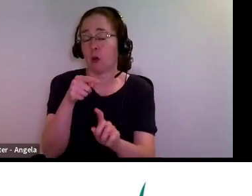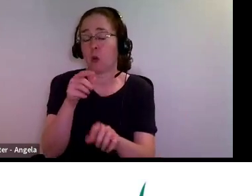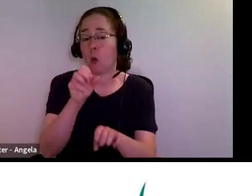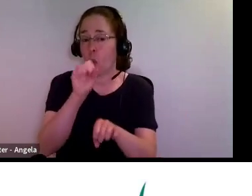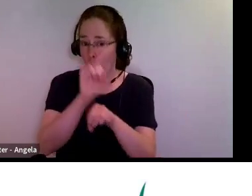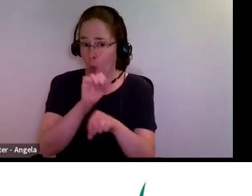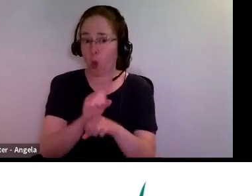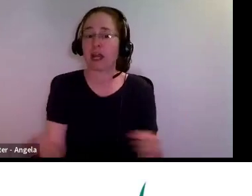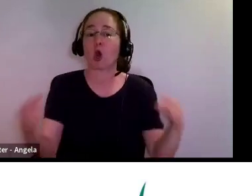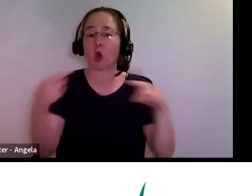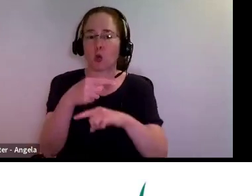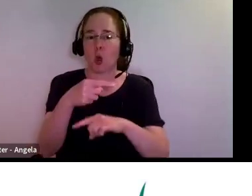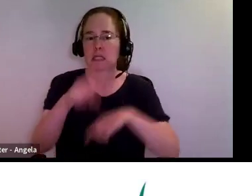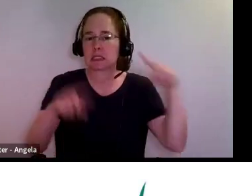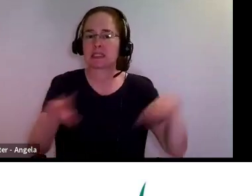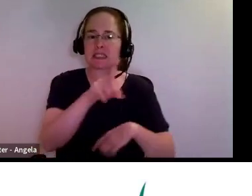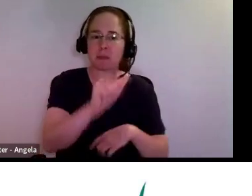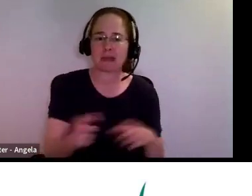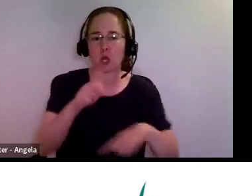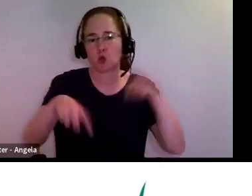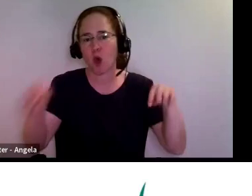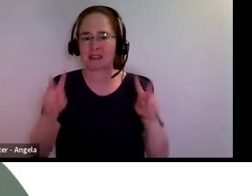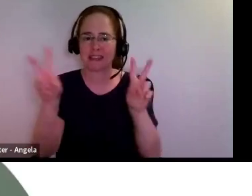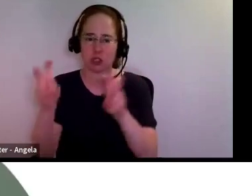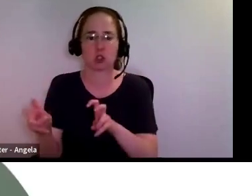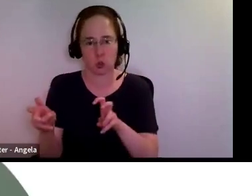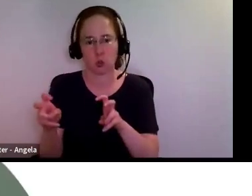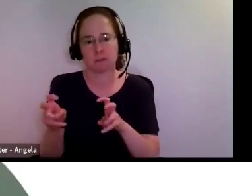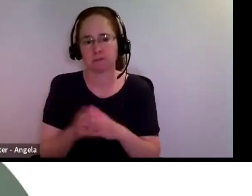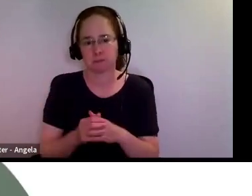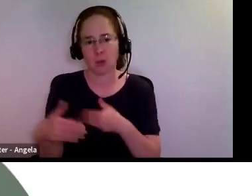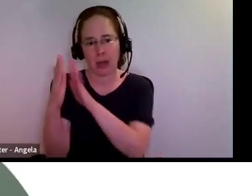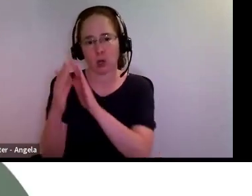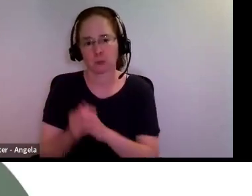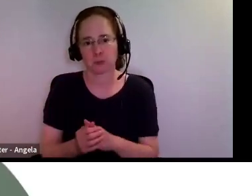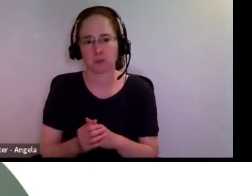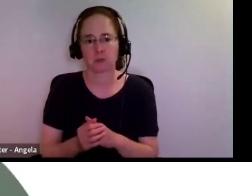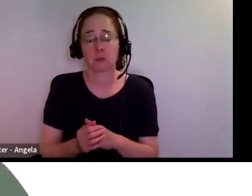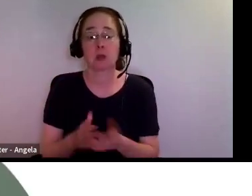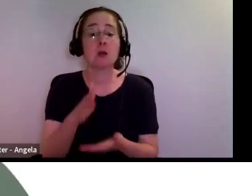cross disability, cross issue manner, some of our key partners